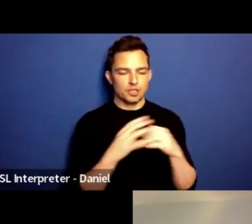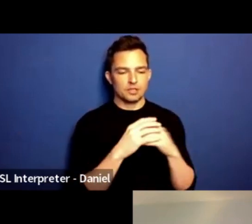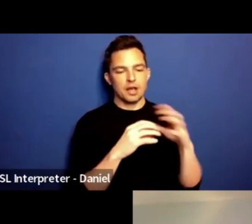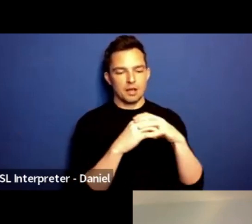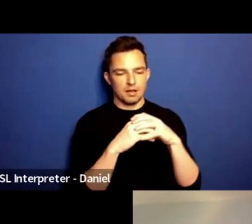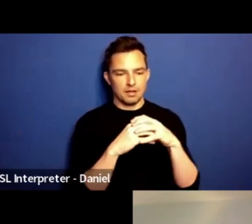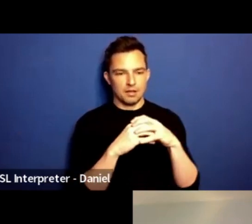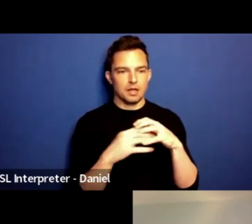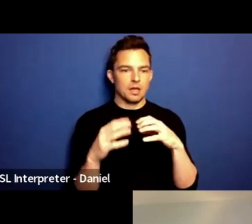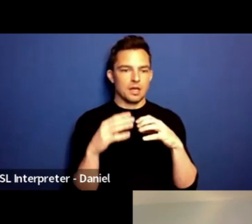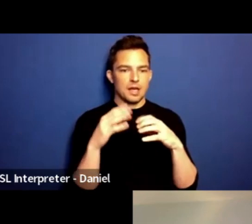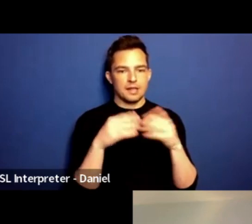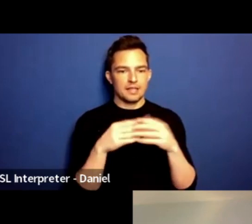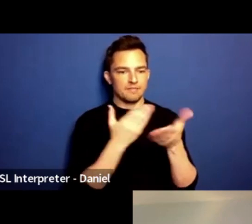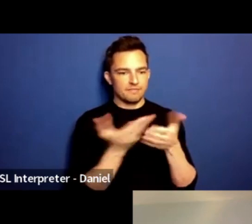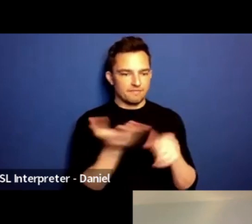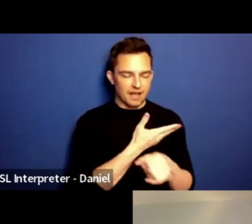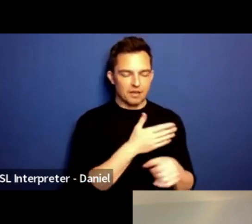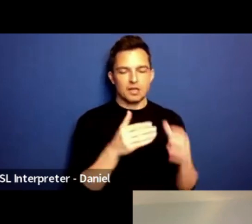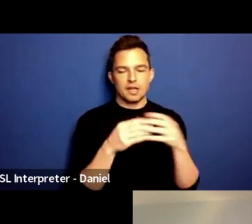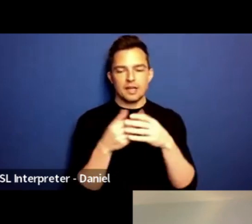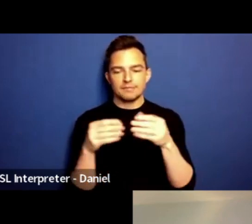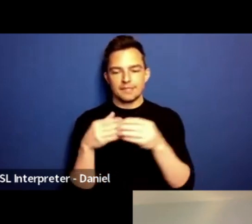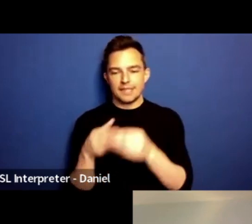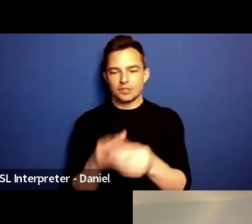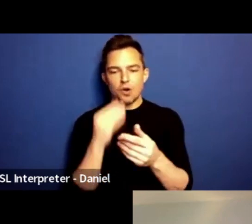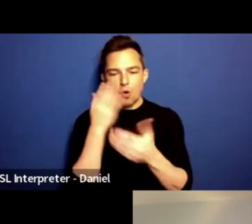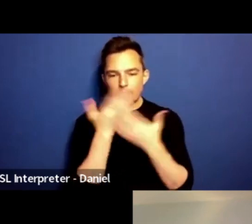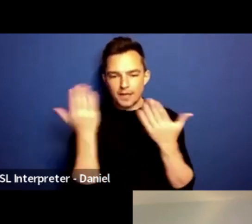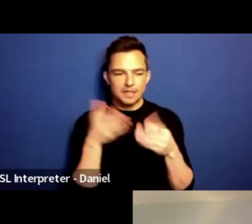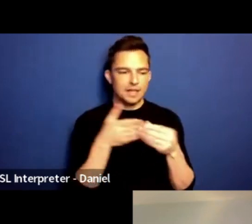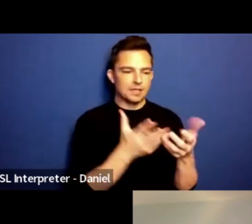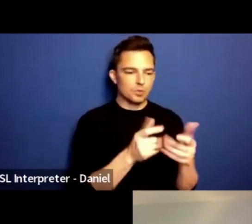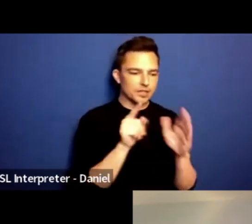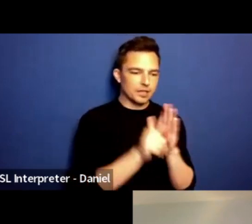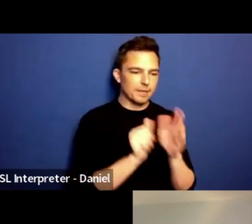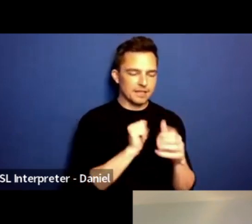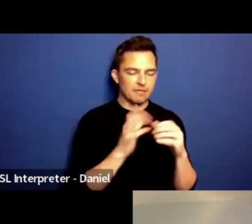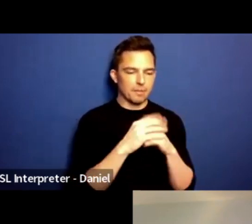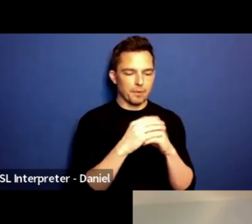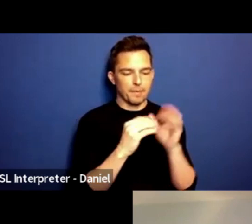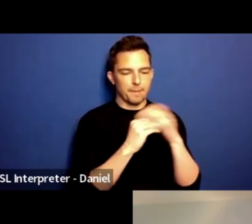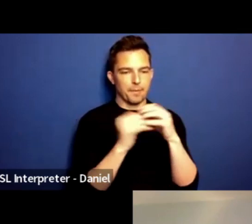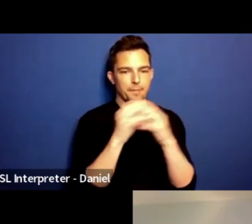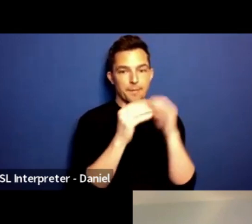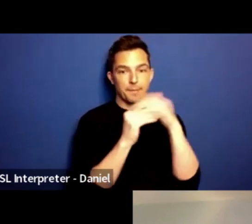being homeless, which led me to kill myself. So it was like, without the people actually helping me. And they call it